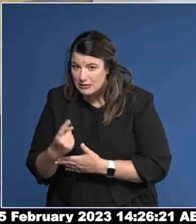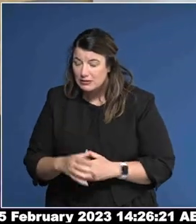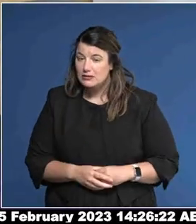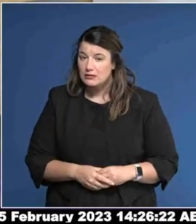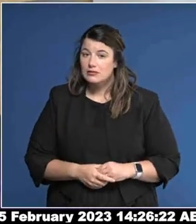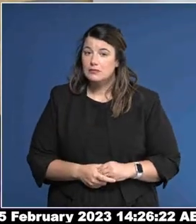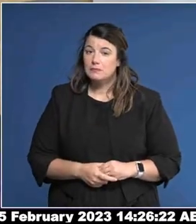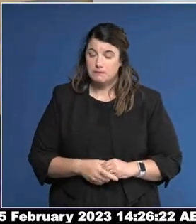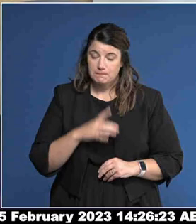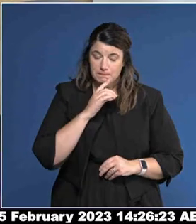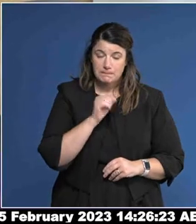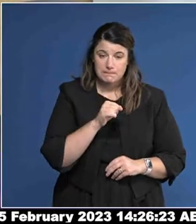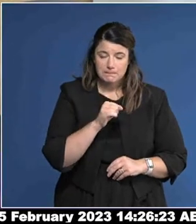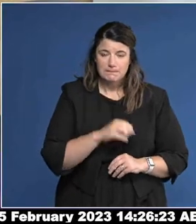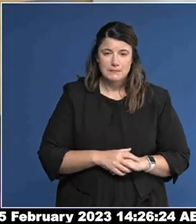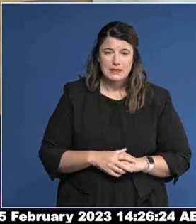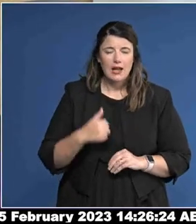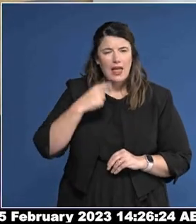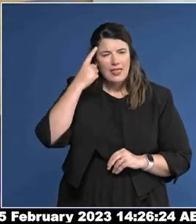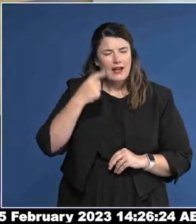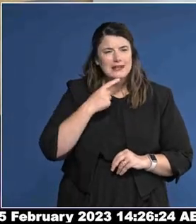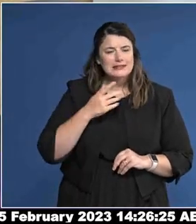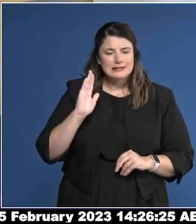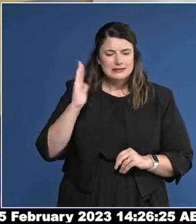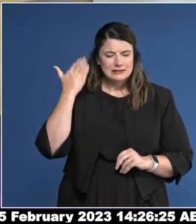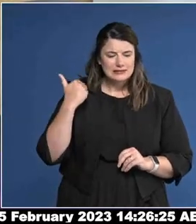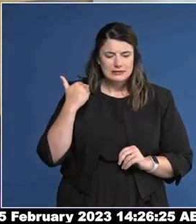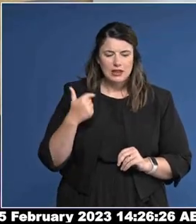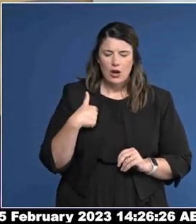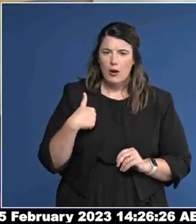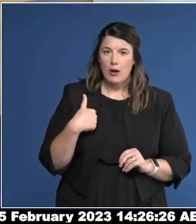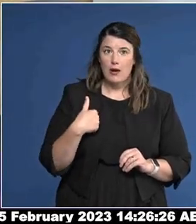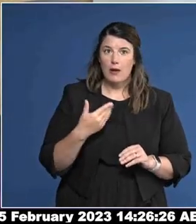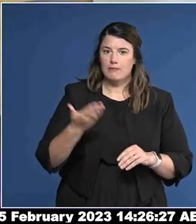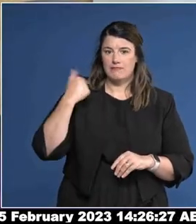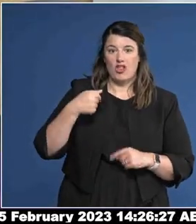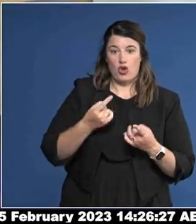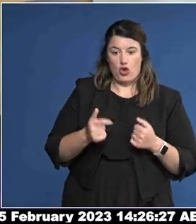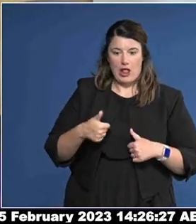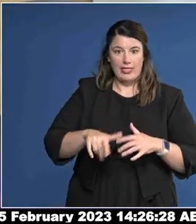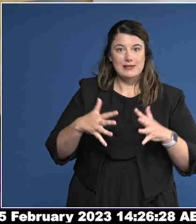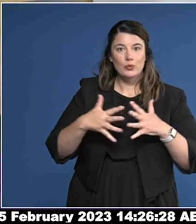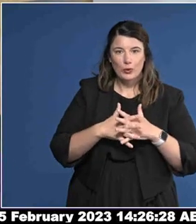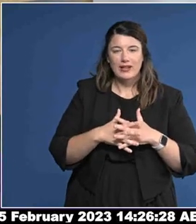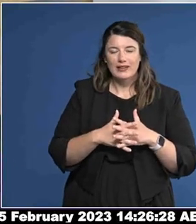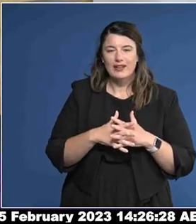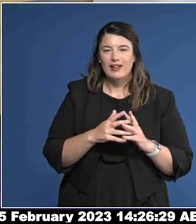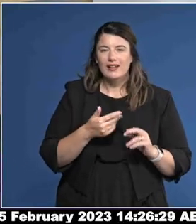I think I mentioned in - when I was on the previous panel about us using the term "behaviours of protest".